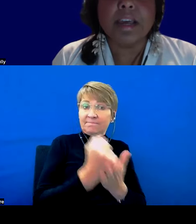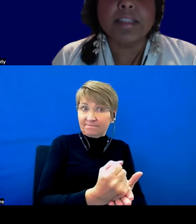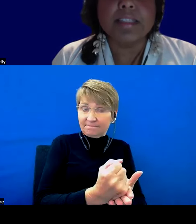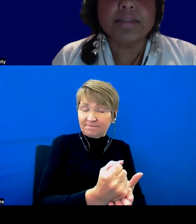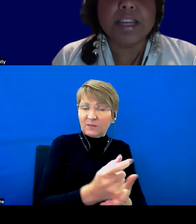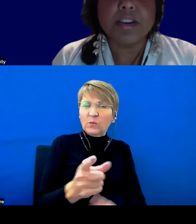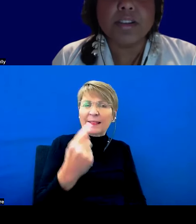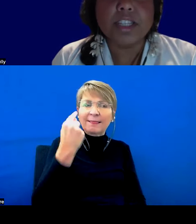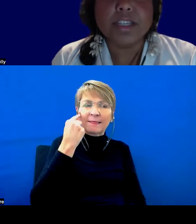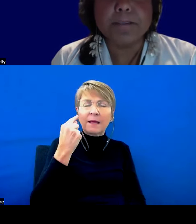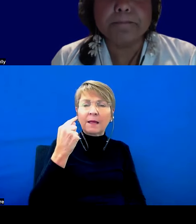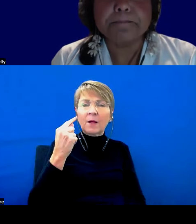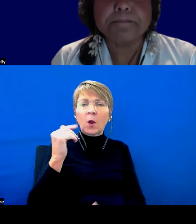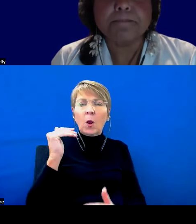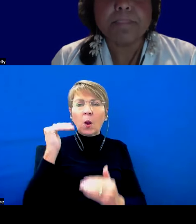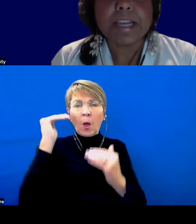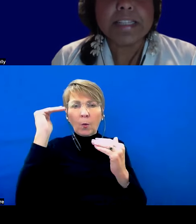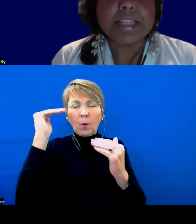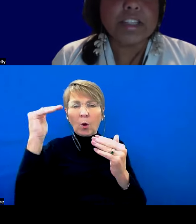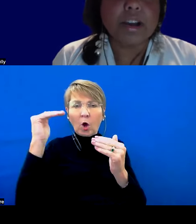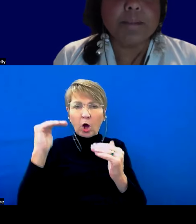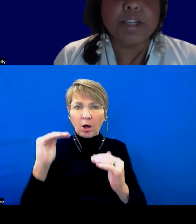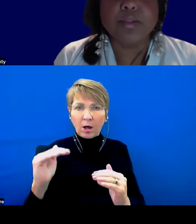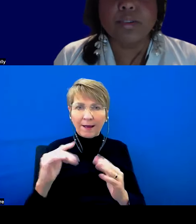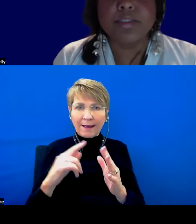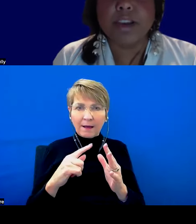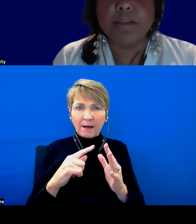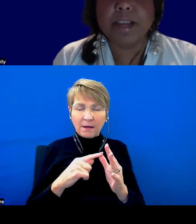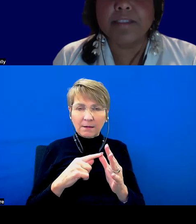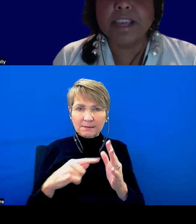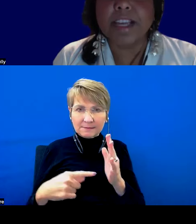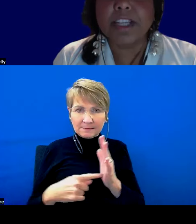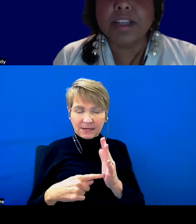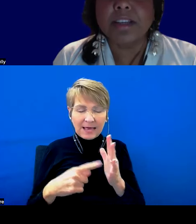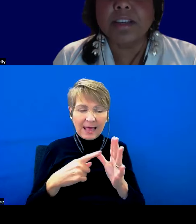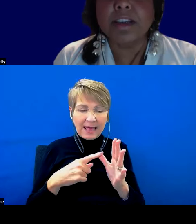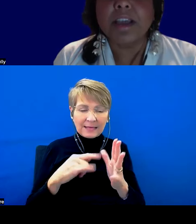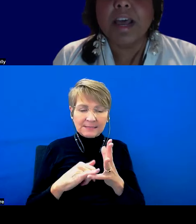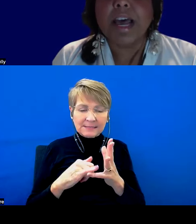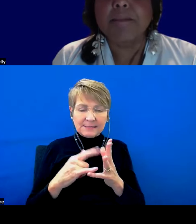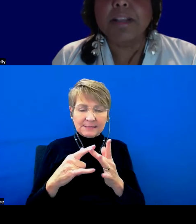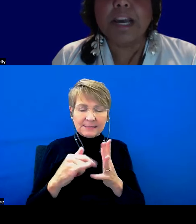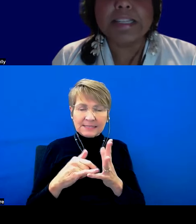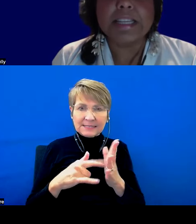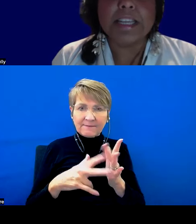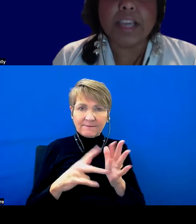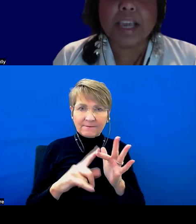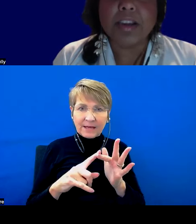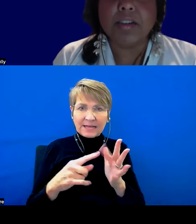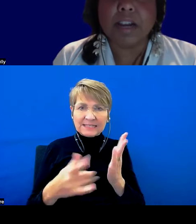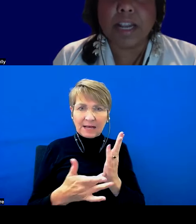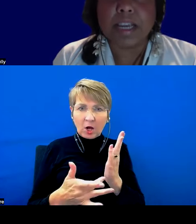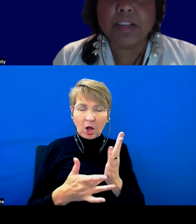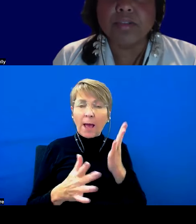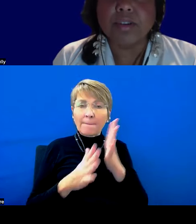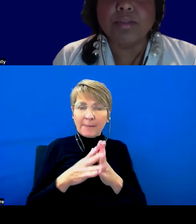assistive technology, such as optical or video magnification, lighting and glare control